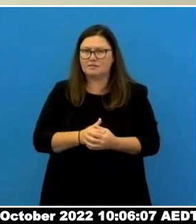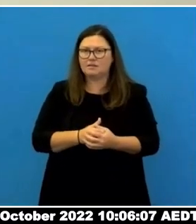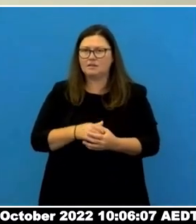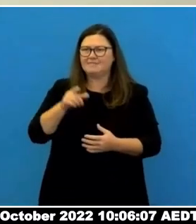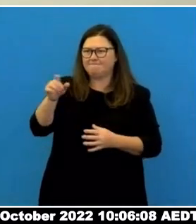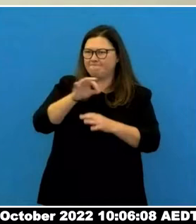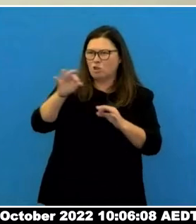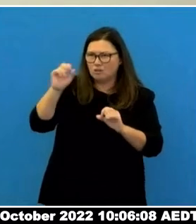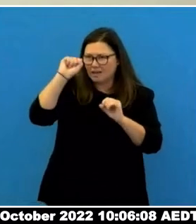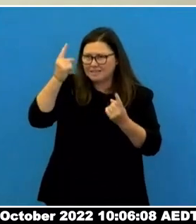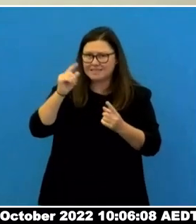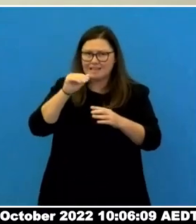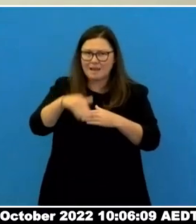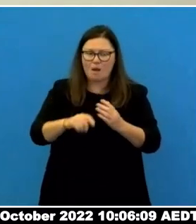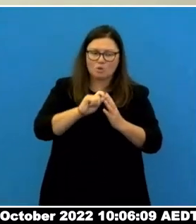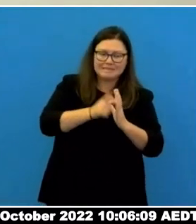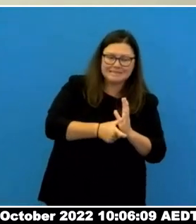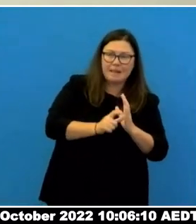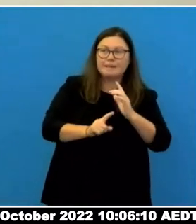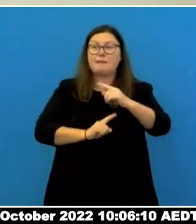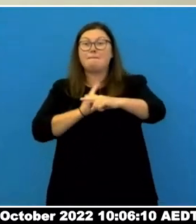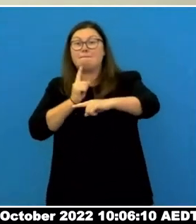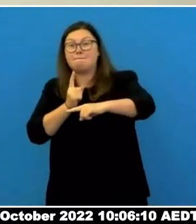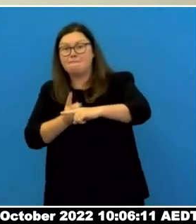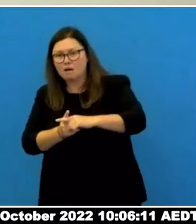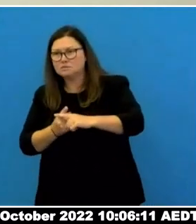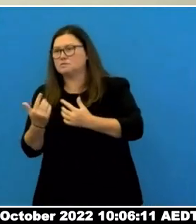but also other social categories such as sexuality, religion,